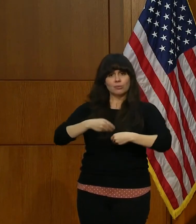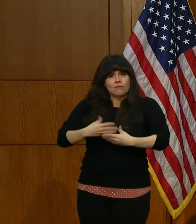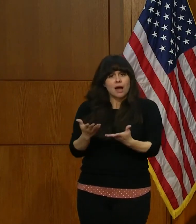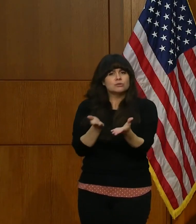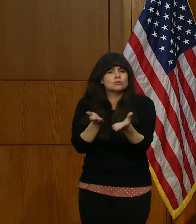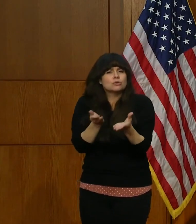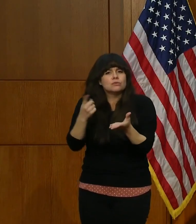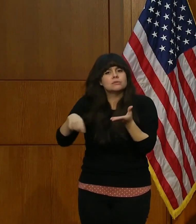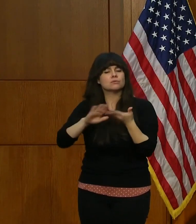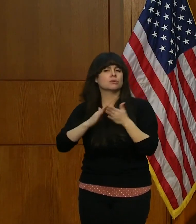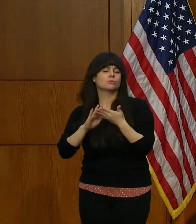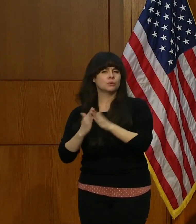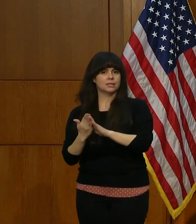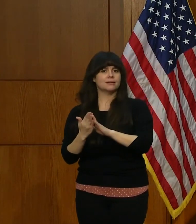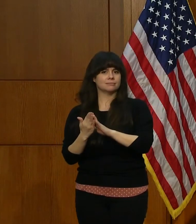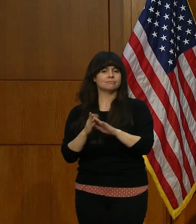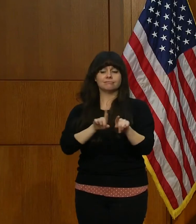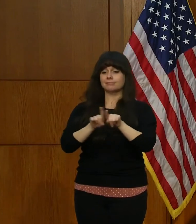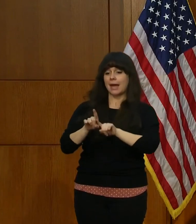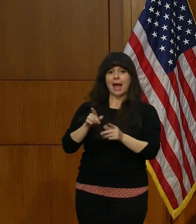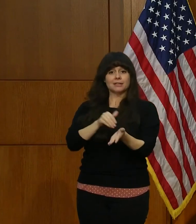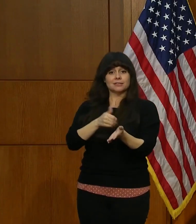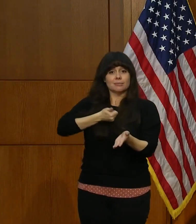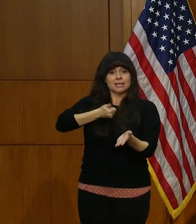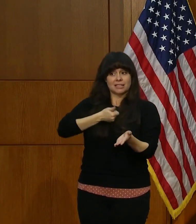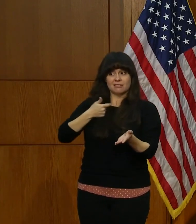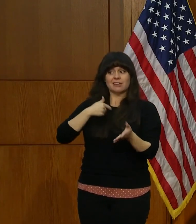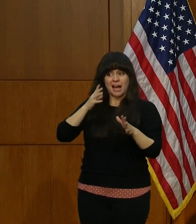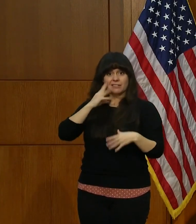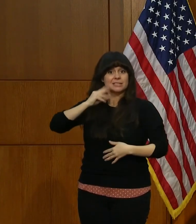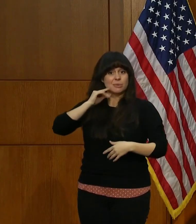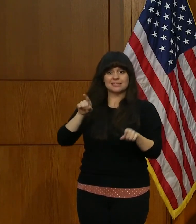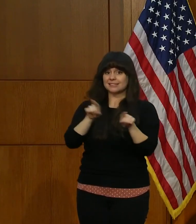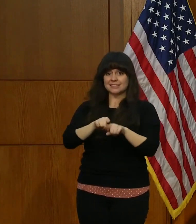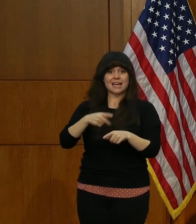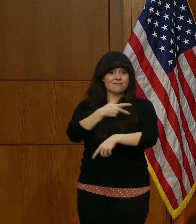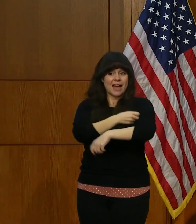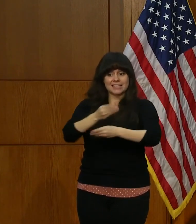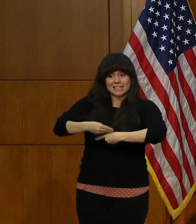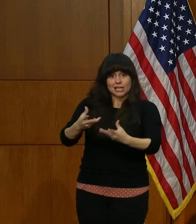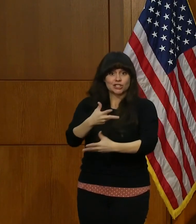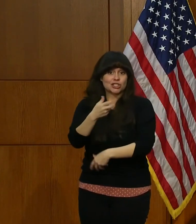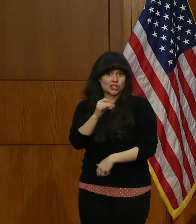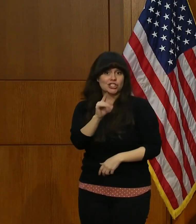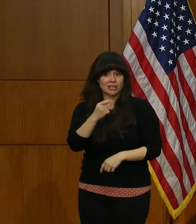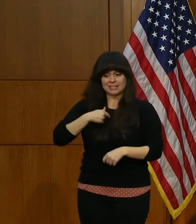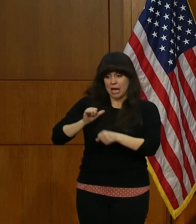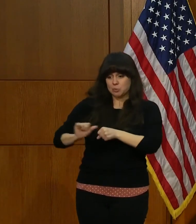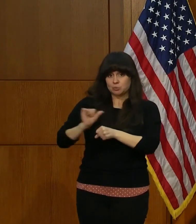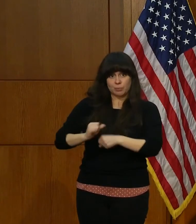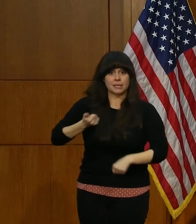SATISFACTION ABOUT BEING A SERVICE TO OUR COMMUNITY. AS A PHYSICIAN, I HAVE DONE